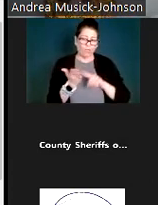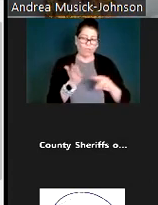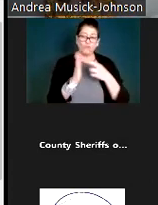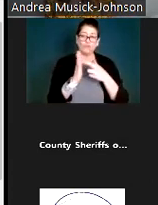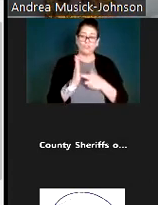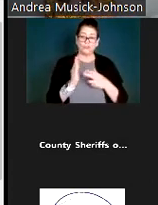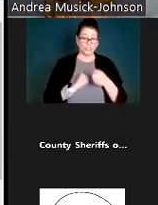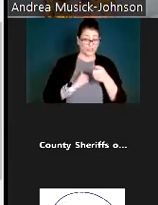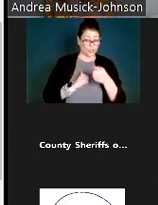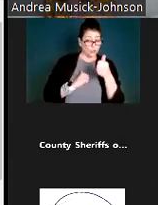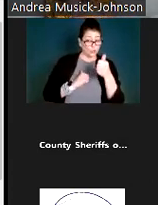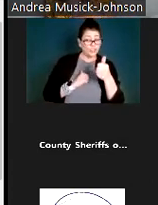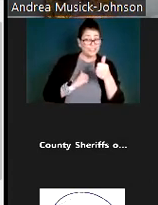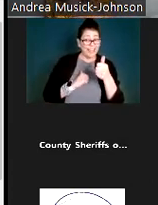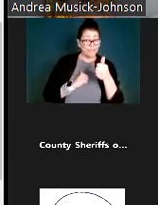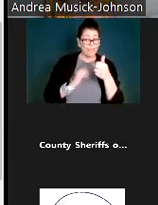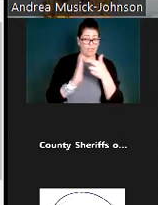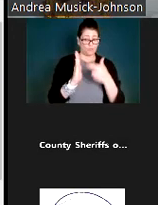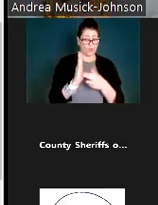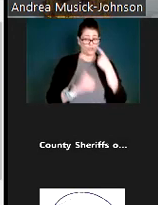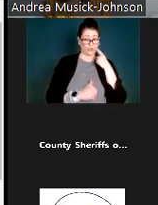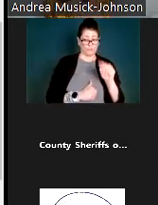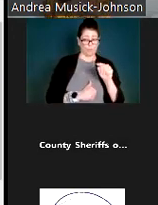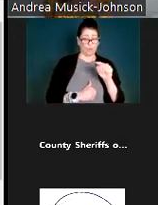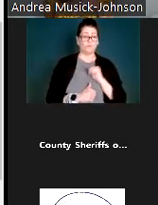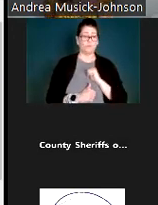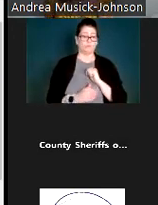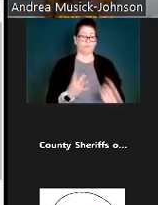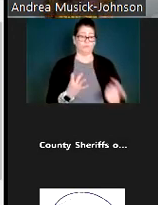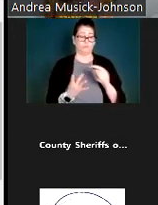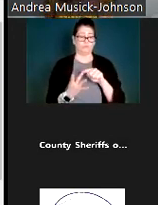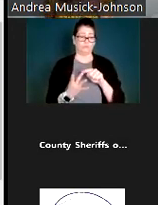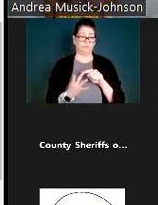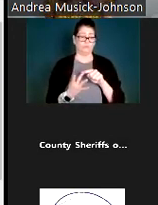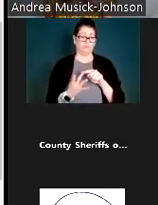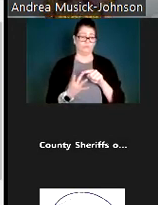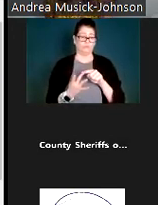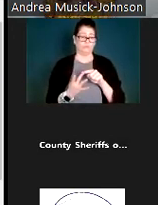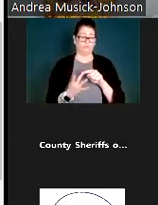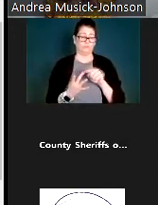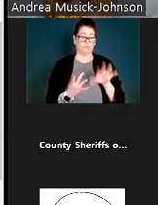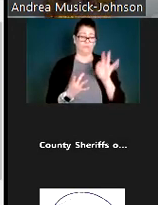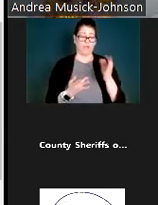registered to receive notifications from or for. And then you can find service providers.